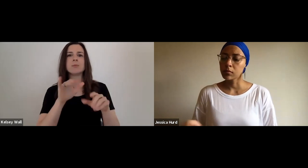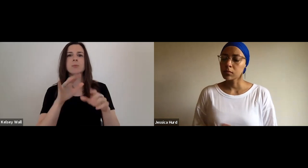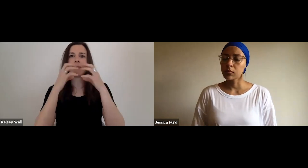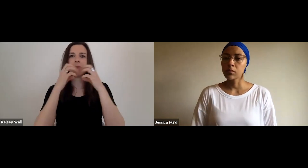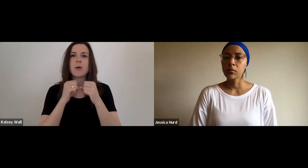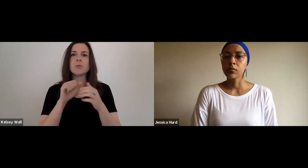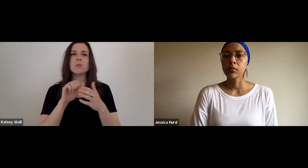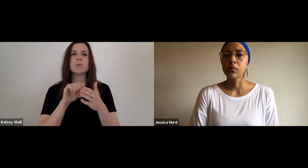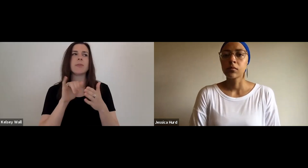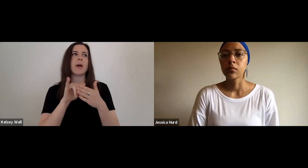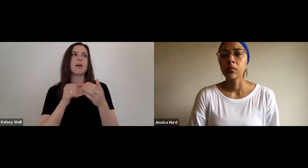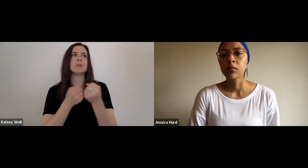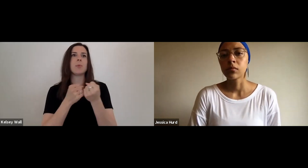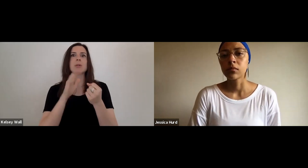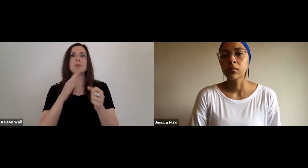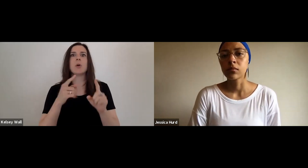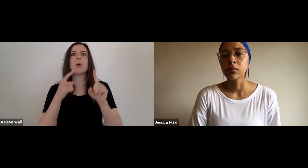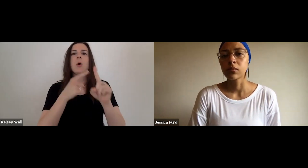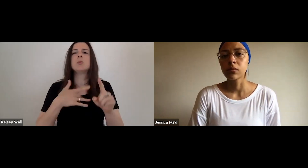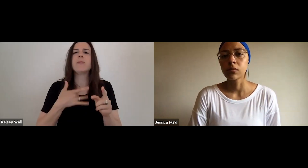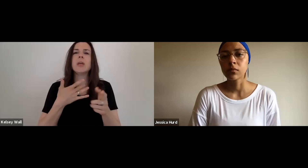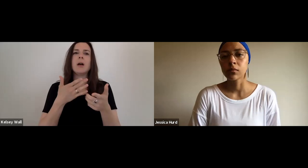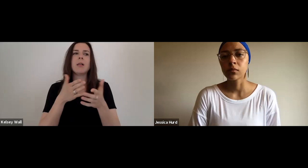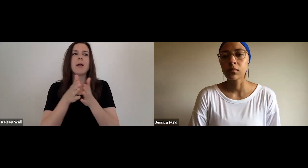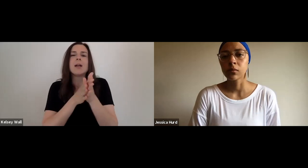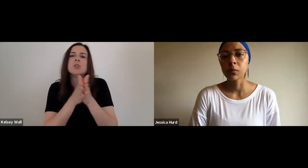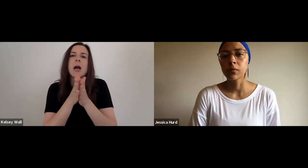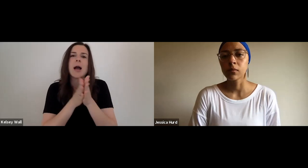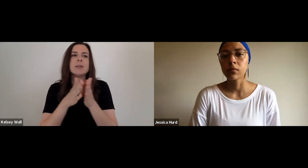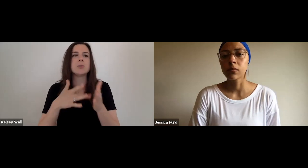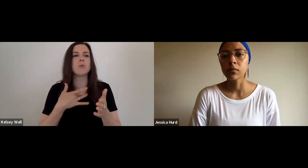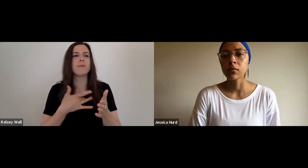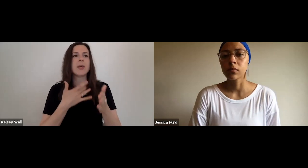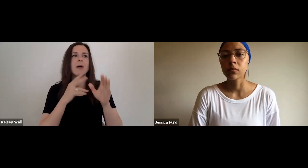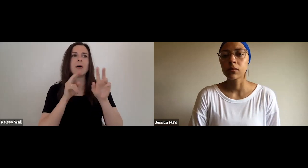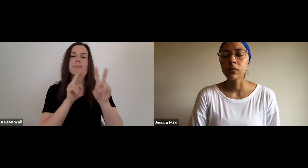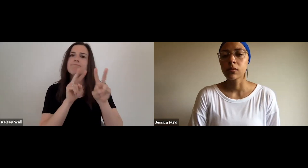but during that challenge, you embrace it. It's something that you feel is a good challenge,